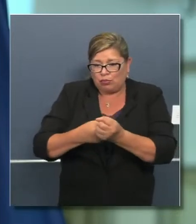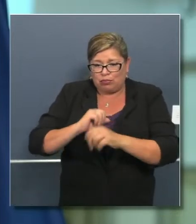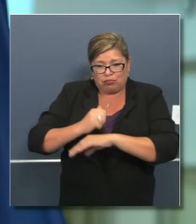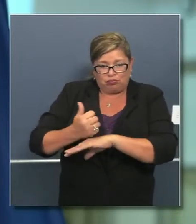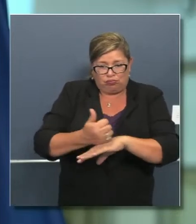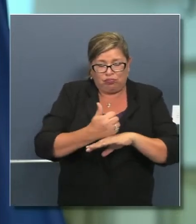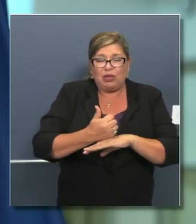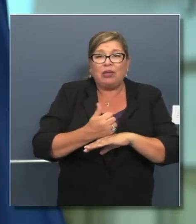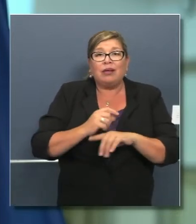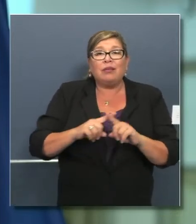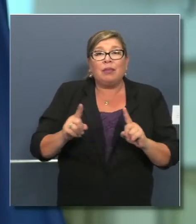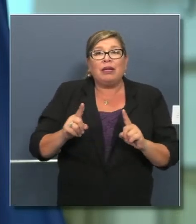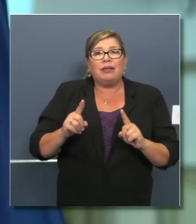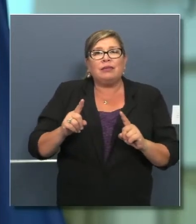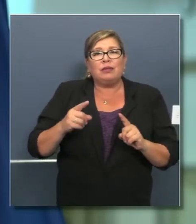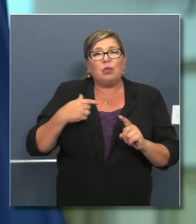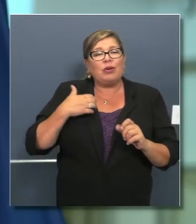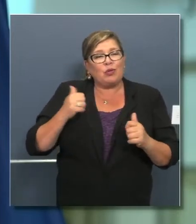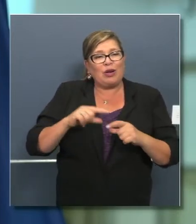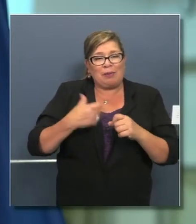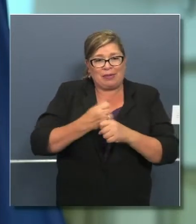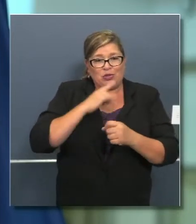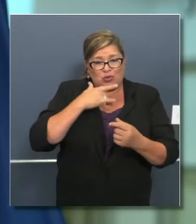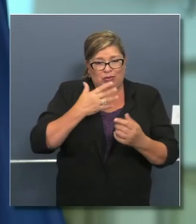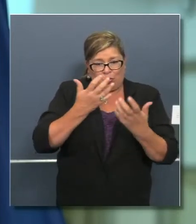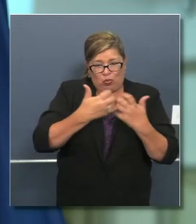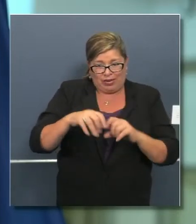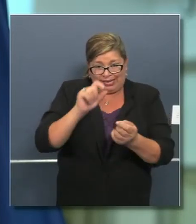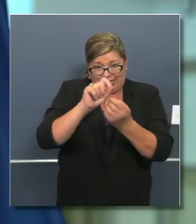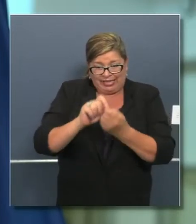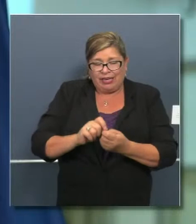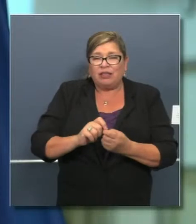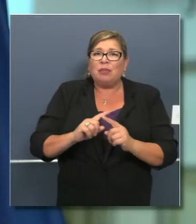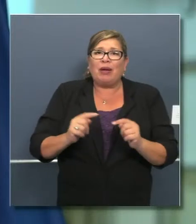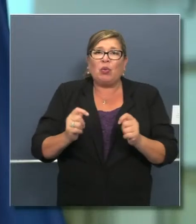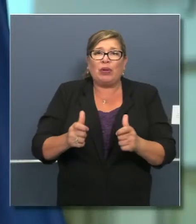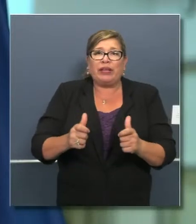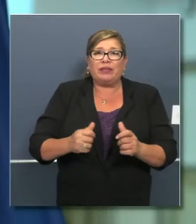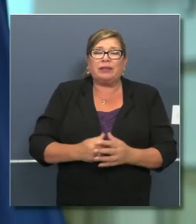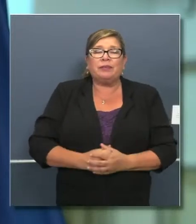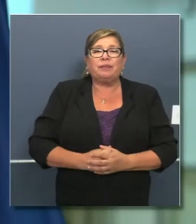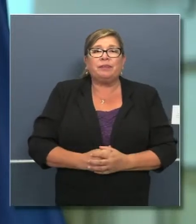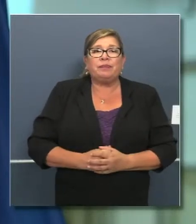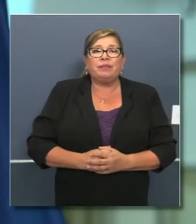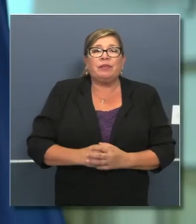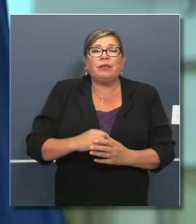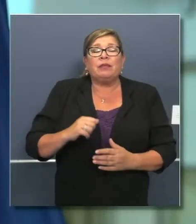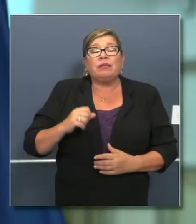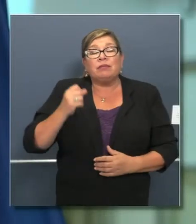urgency and let me just close on that roughly 42 percent of the prisoners at San Quentin are